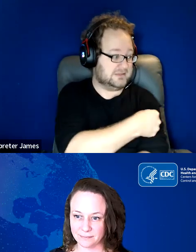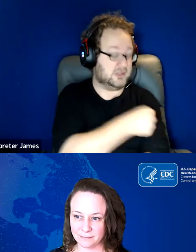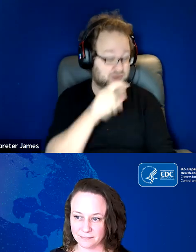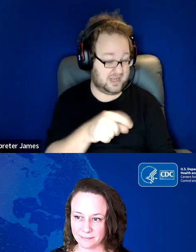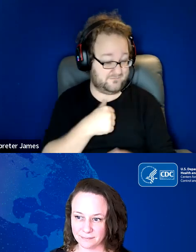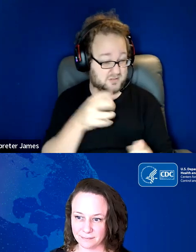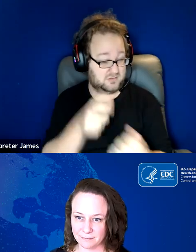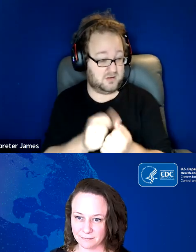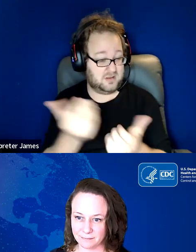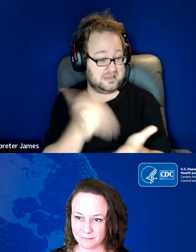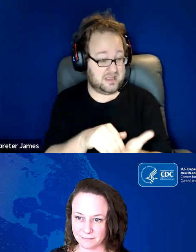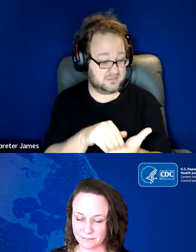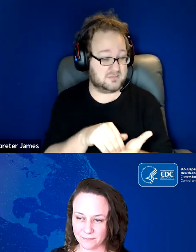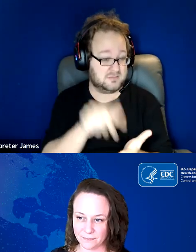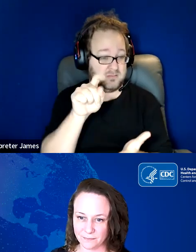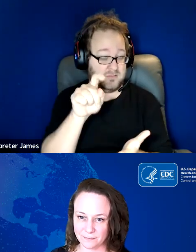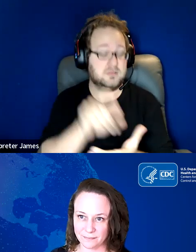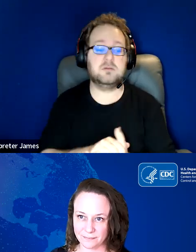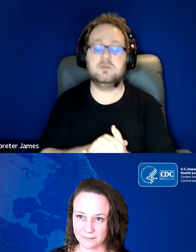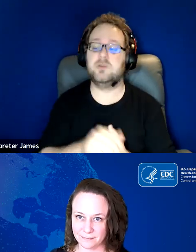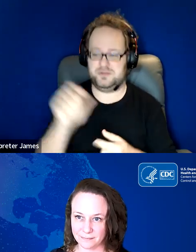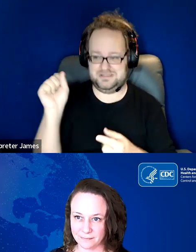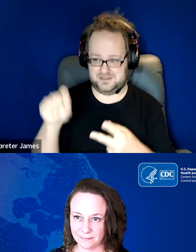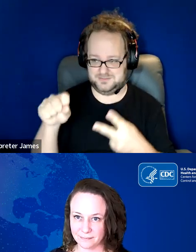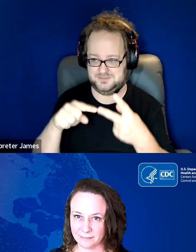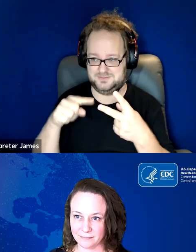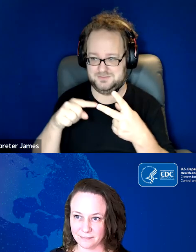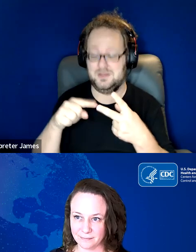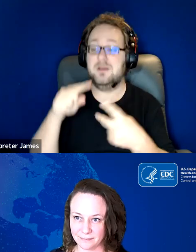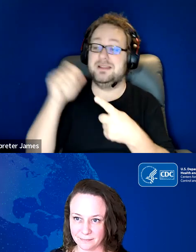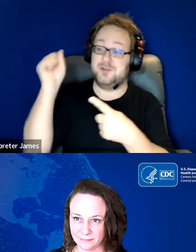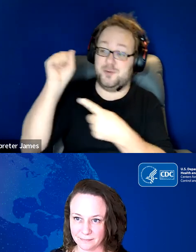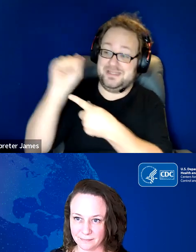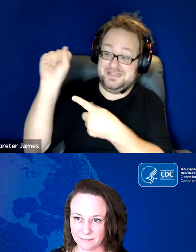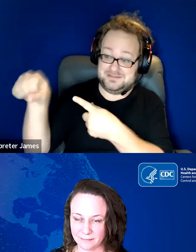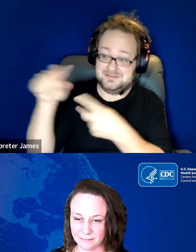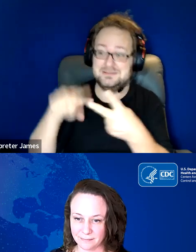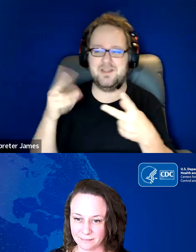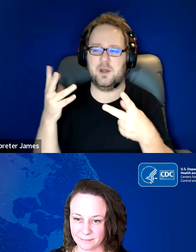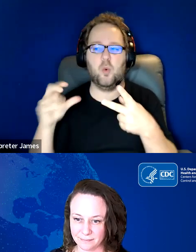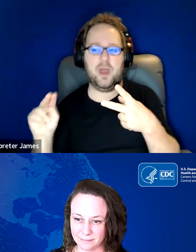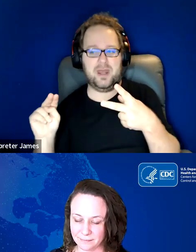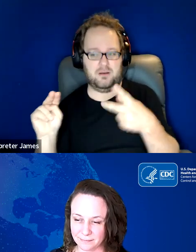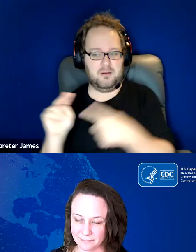. The second part of that question is when. So if you' ve had a recent COVID vaccine or have had COVID the